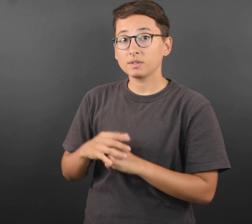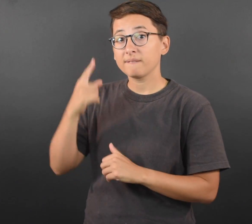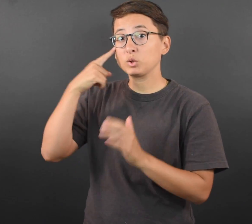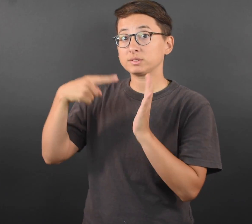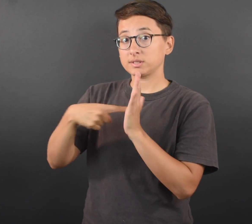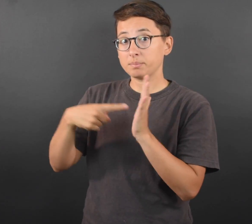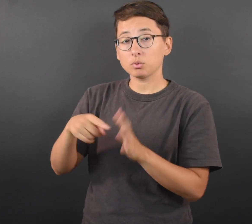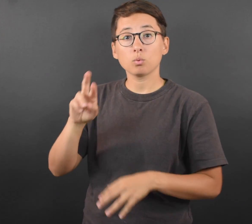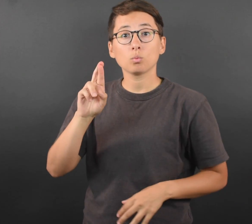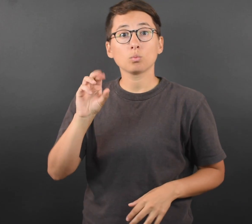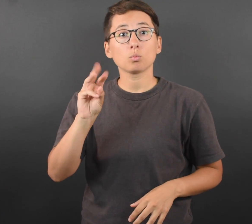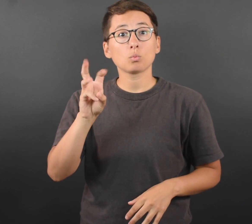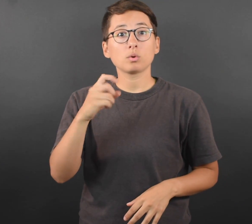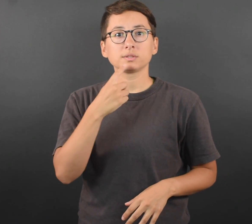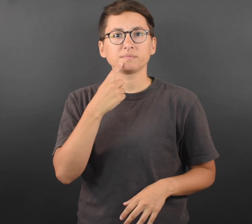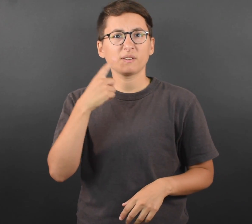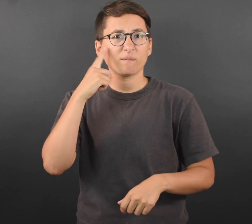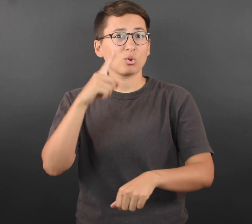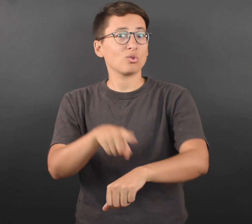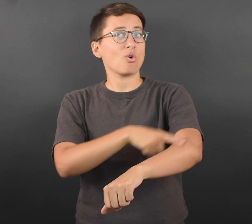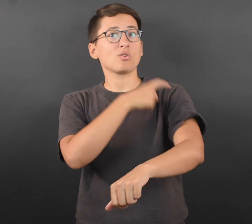For instance, Rowe said that for a long time,